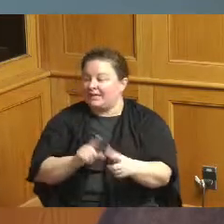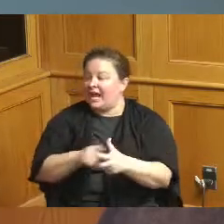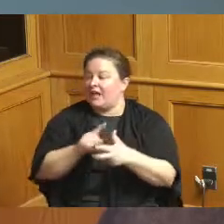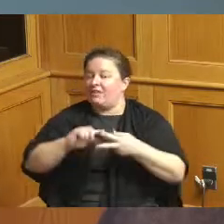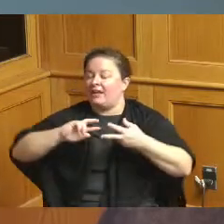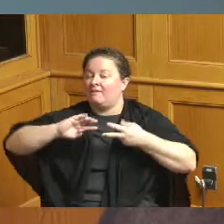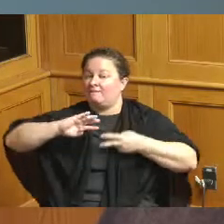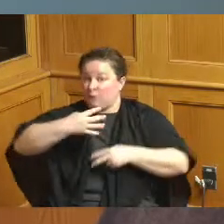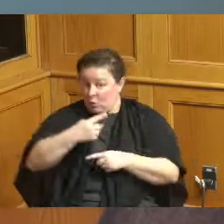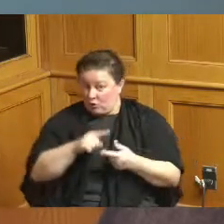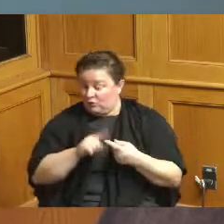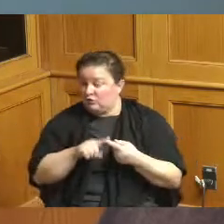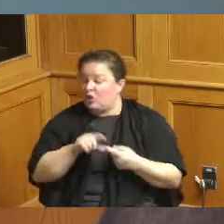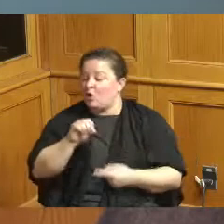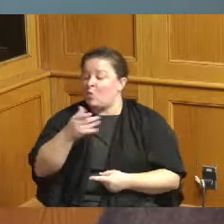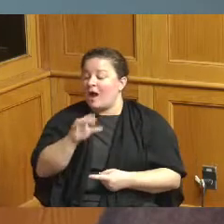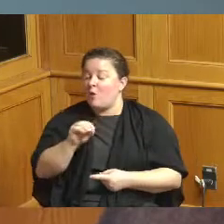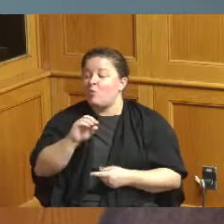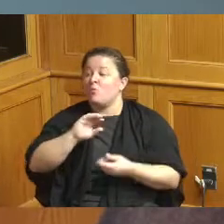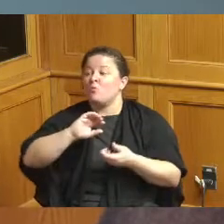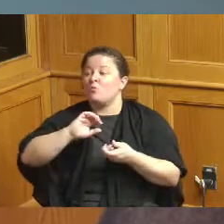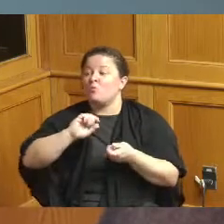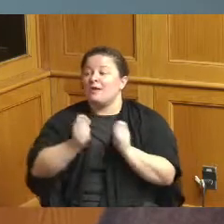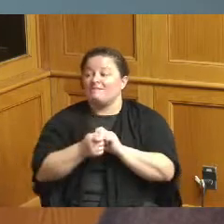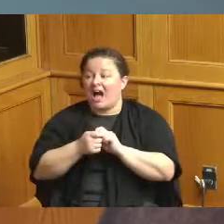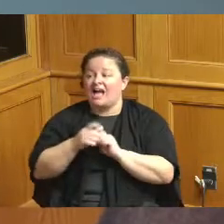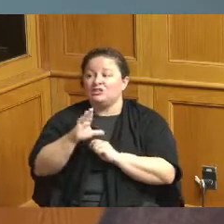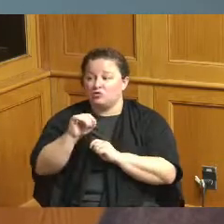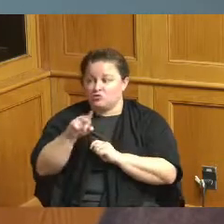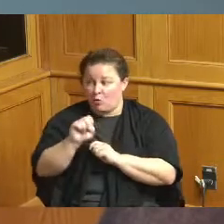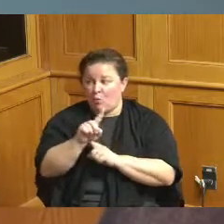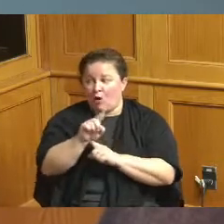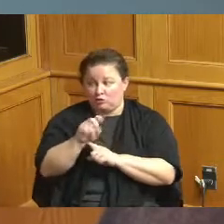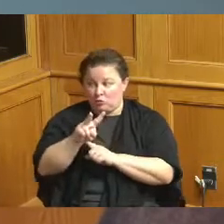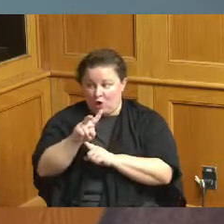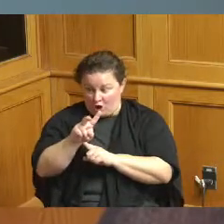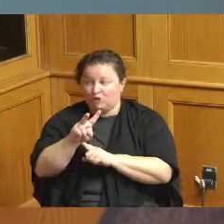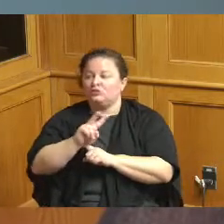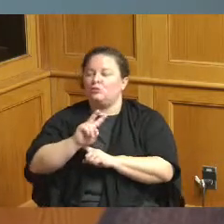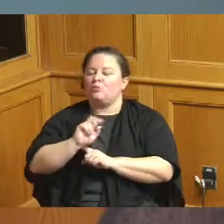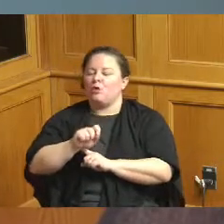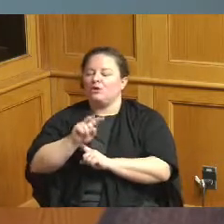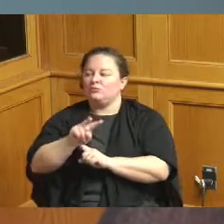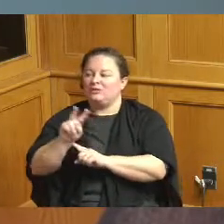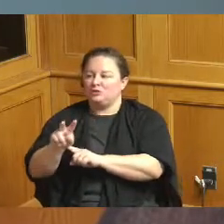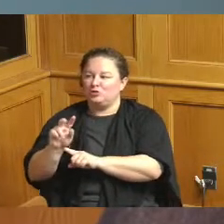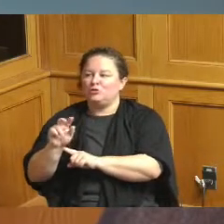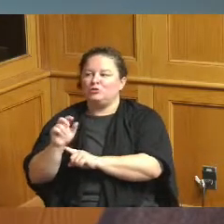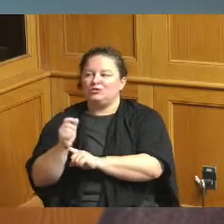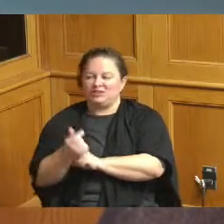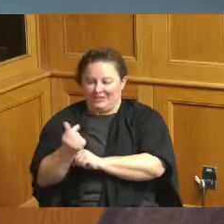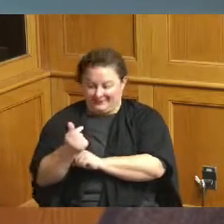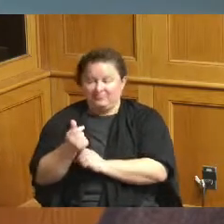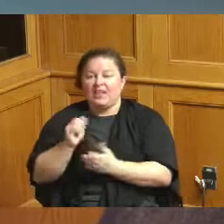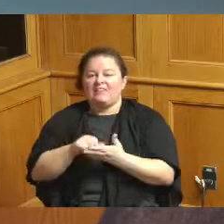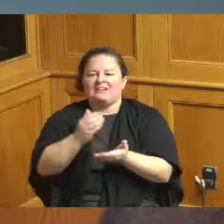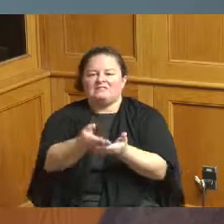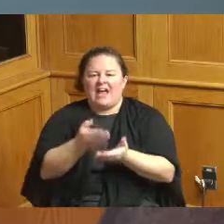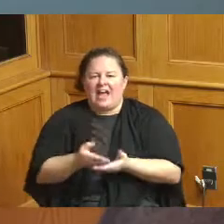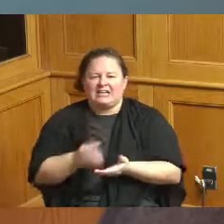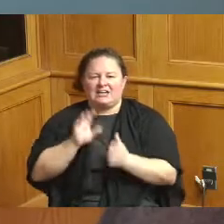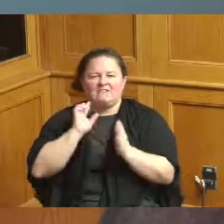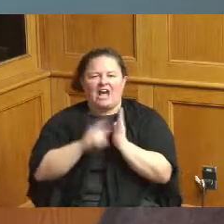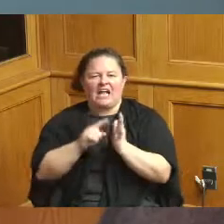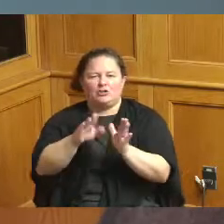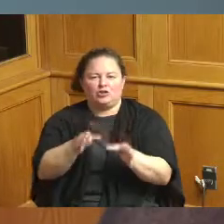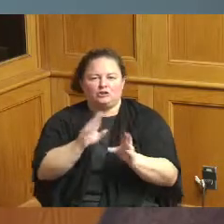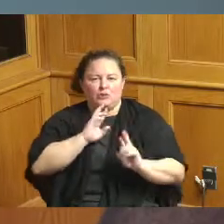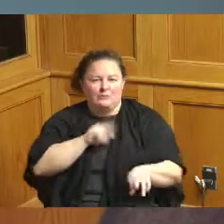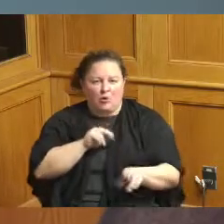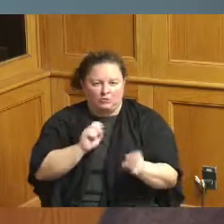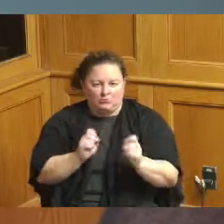to Ohio Revised Code section 121.22 g to discuss fact finders report and item five executive